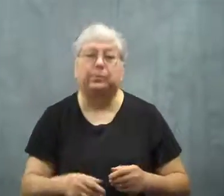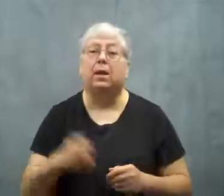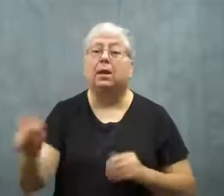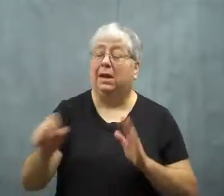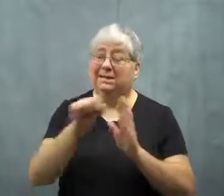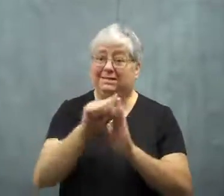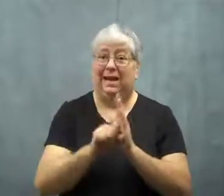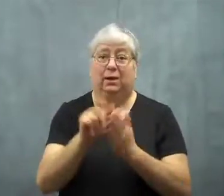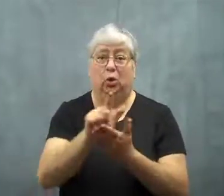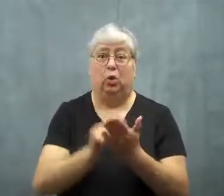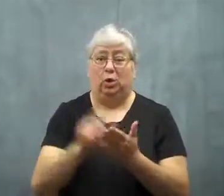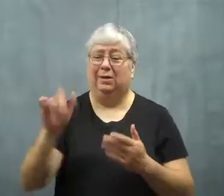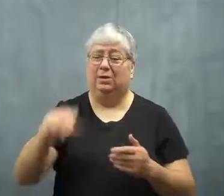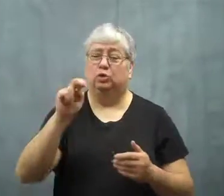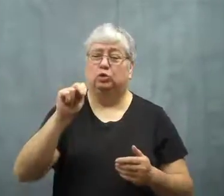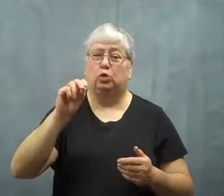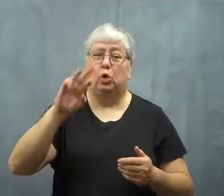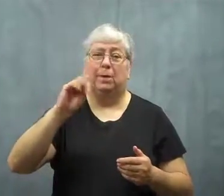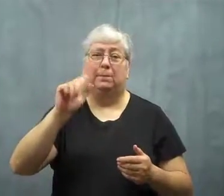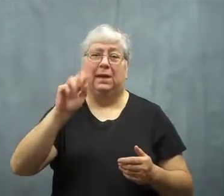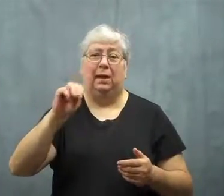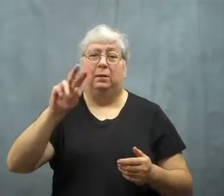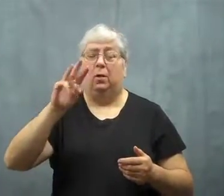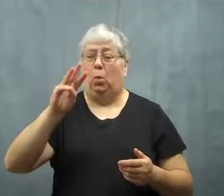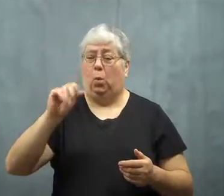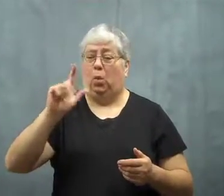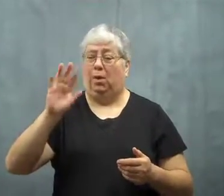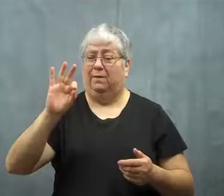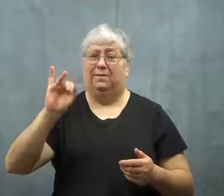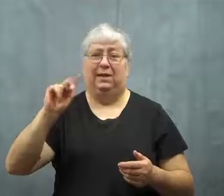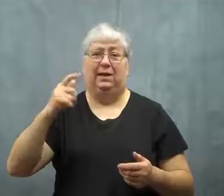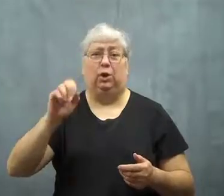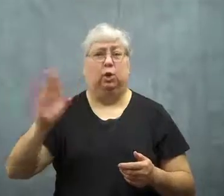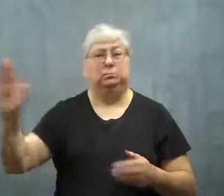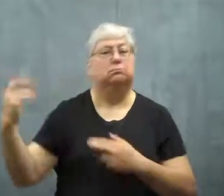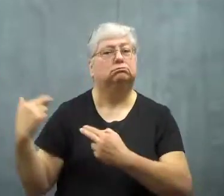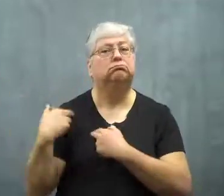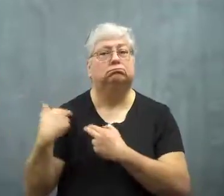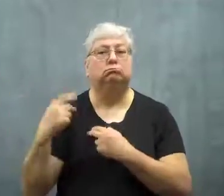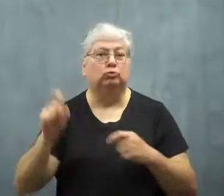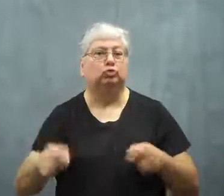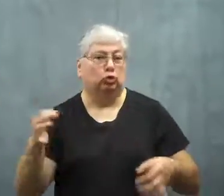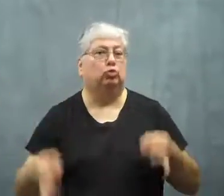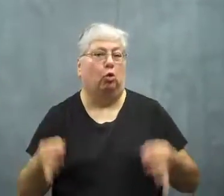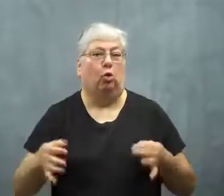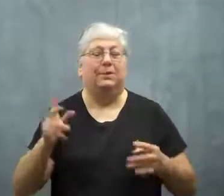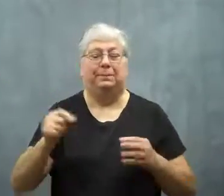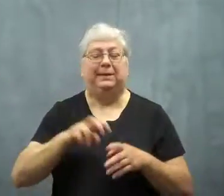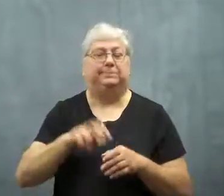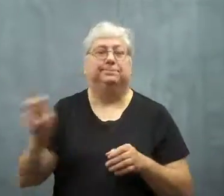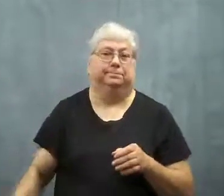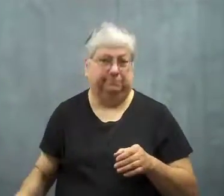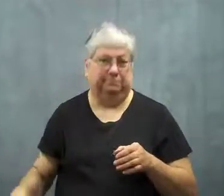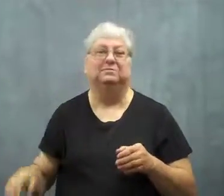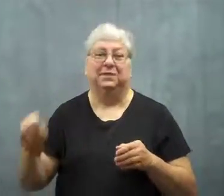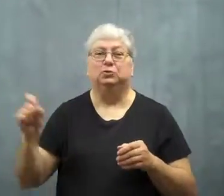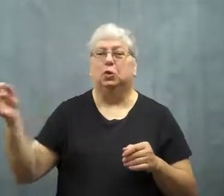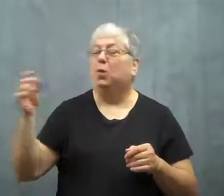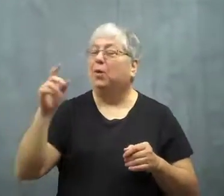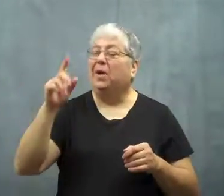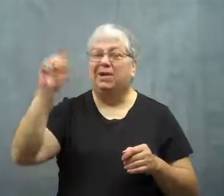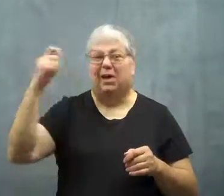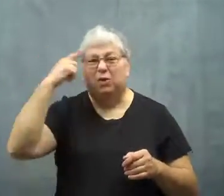Prosecutor Norman Wolfinger would normally be trying the case, but he stepped down.